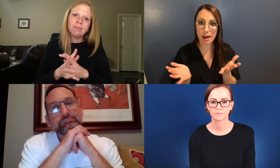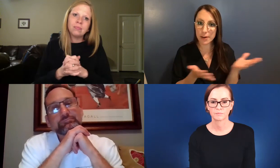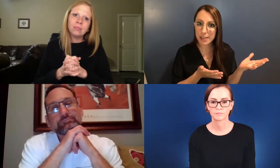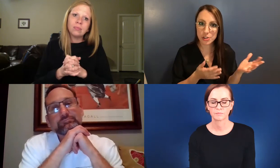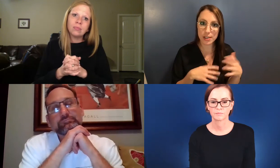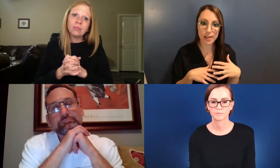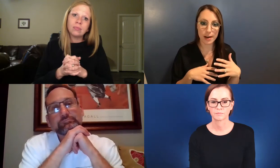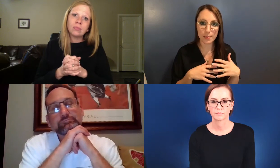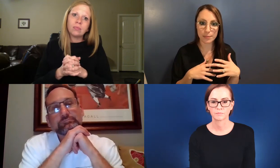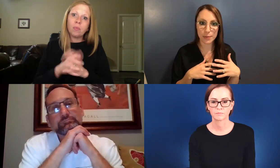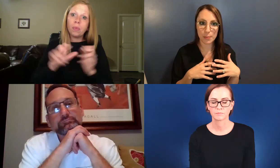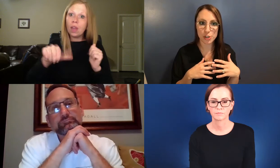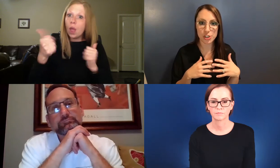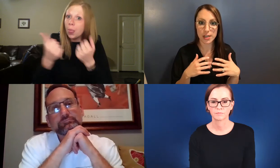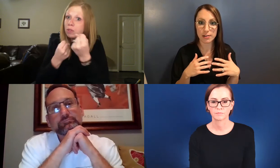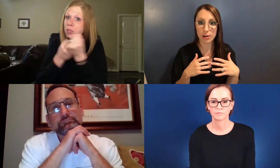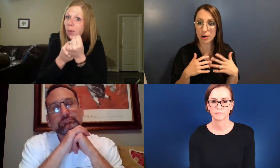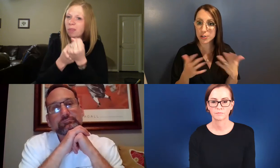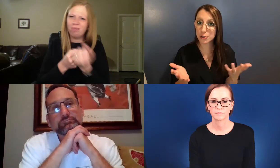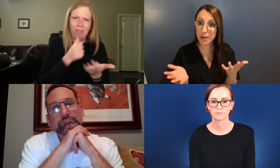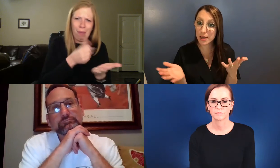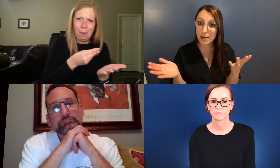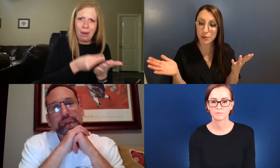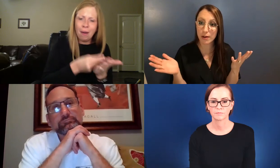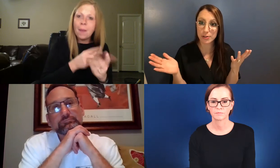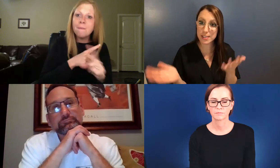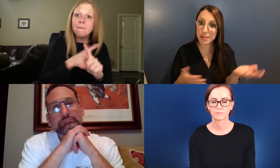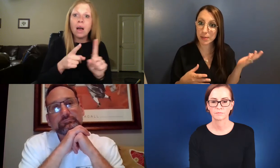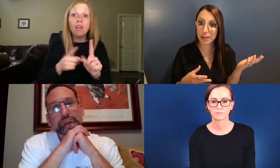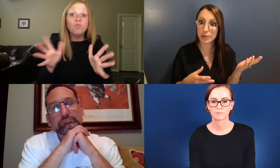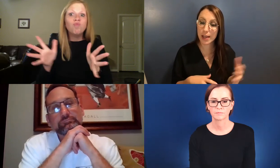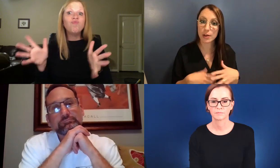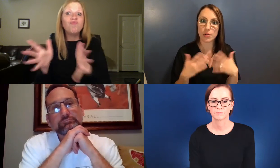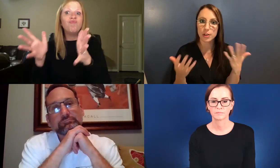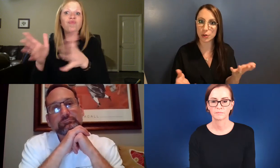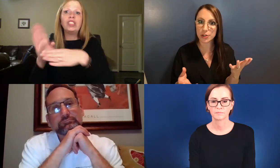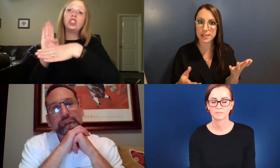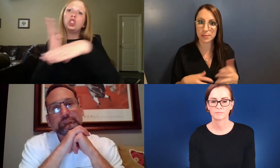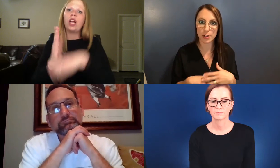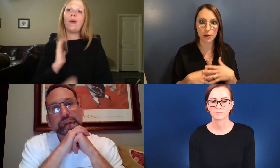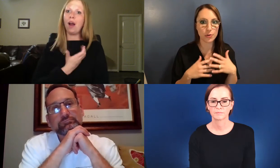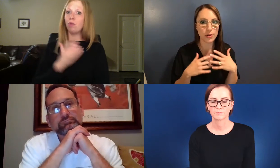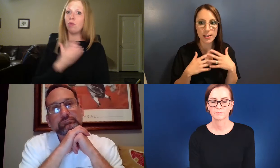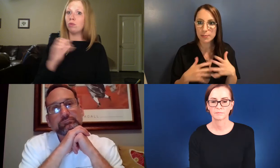not financially pushing our social media, if you ever see something that you like, or that you learned that something new,